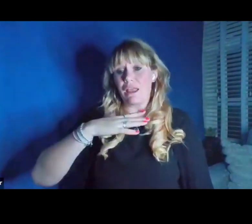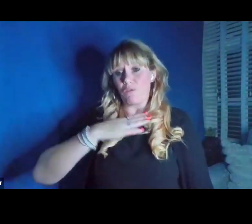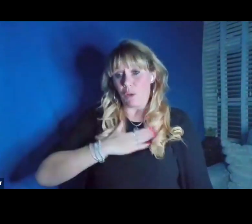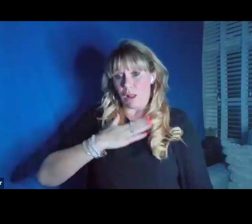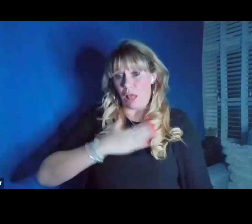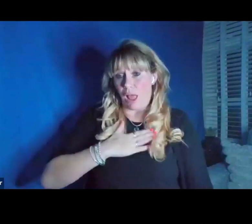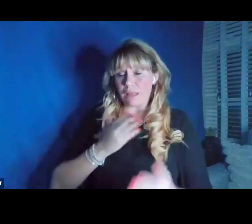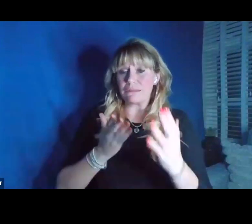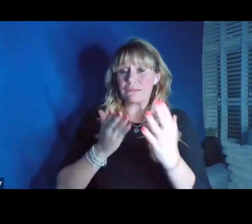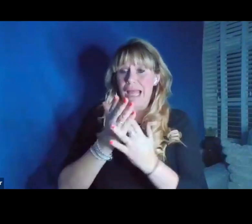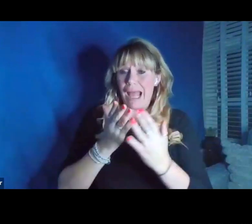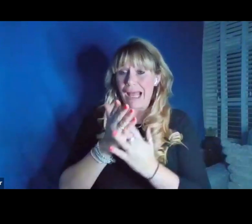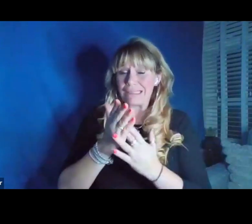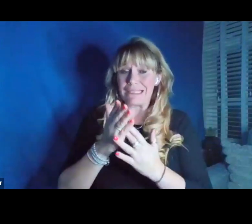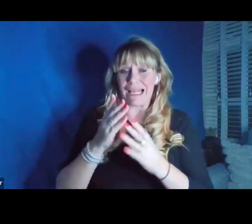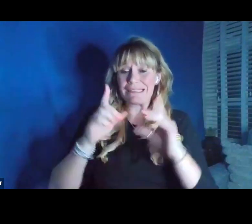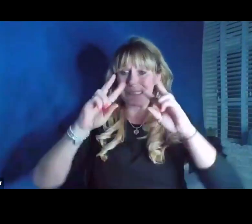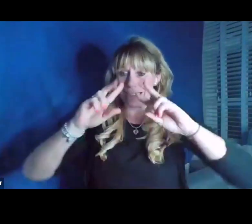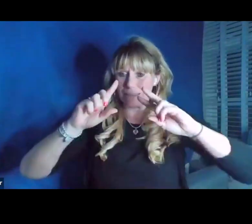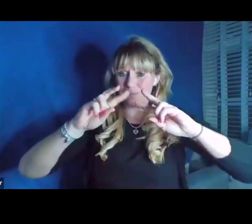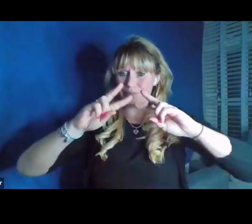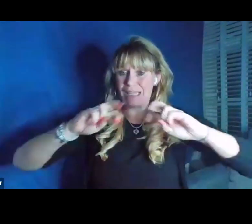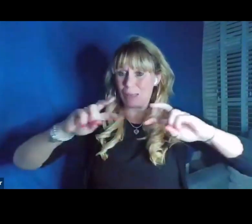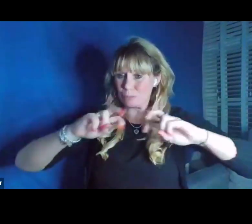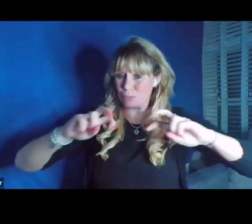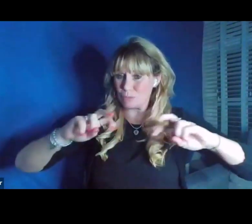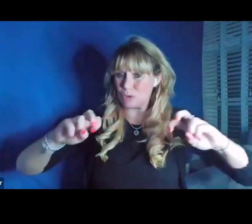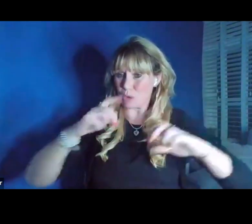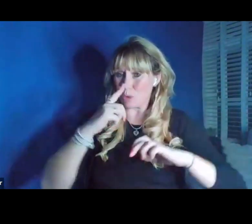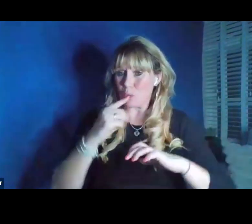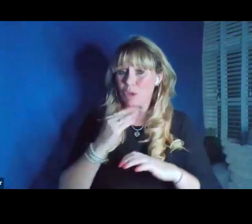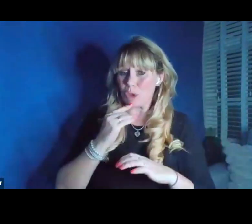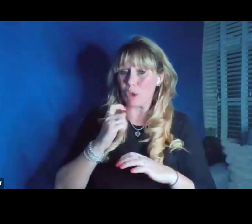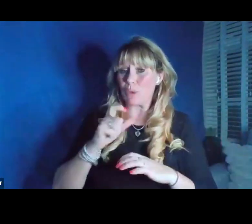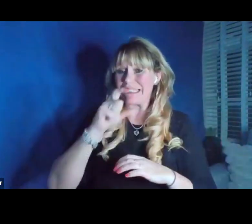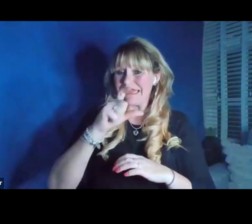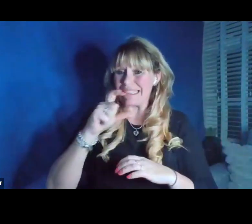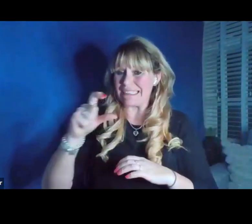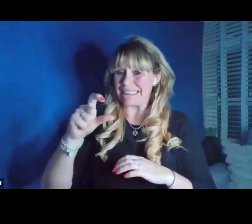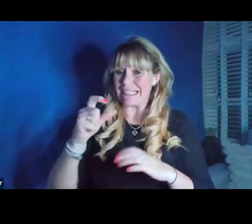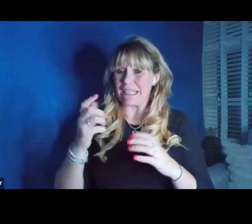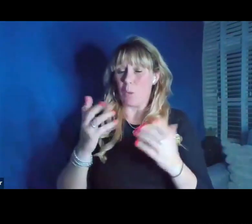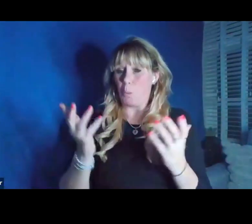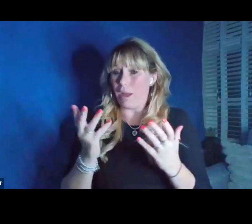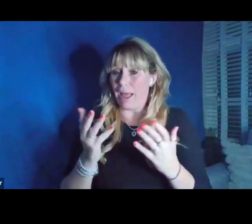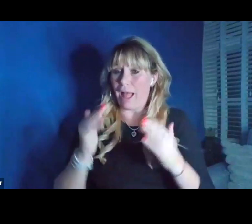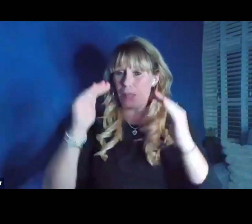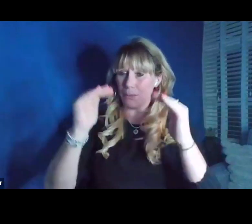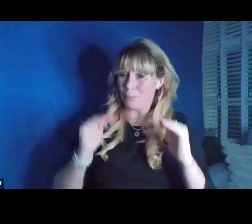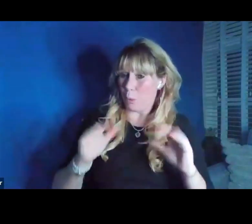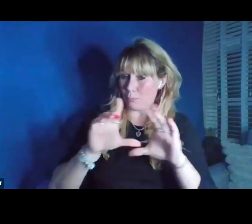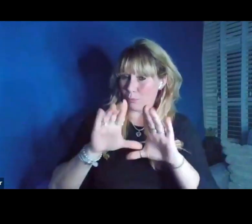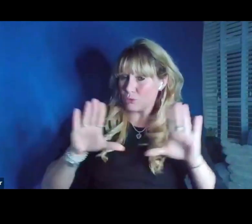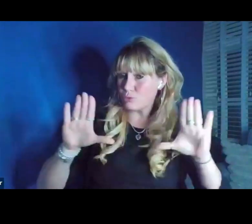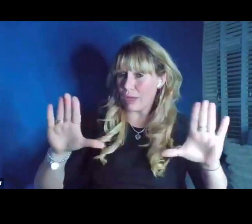of International Women's Day 2024. If you would like to access the captions, use the captions button which is usually found at the bottom of your screen or follow the link in the Chat